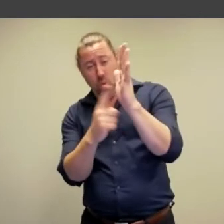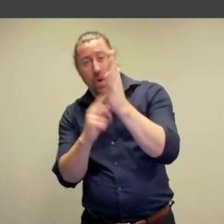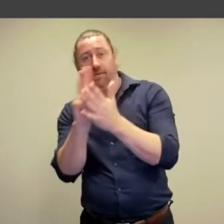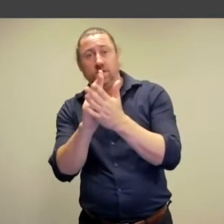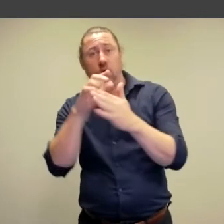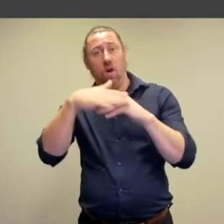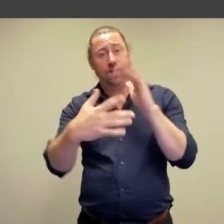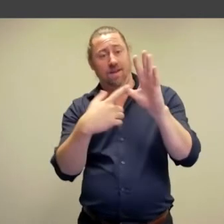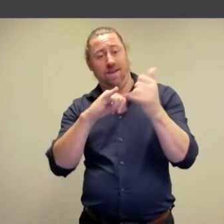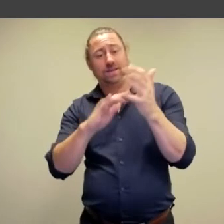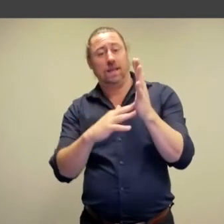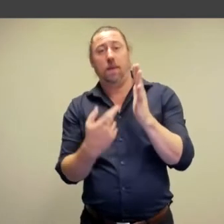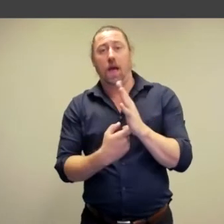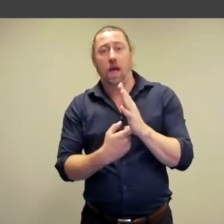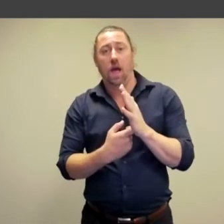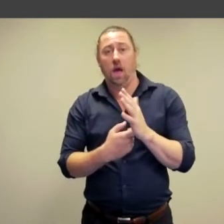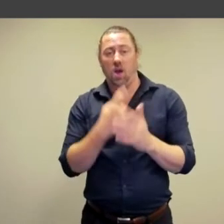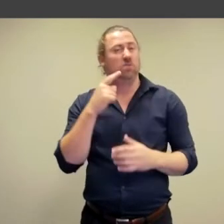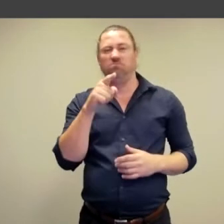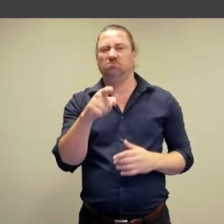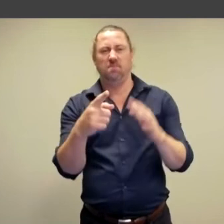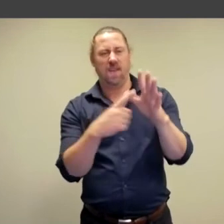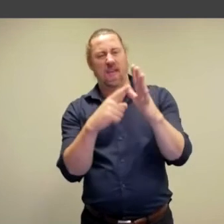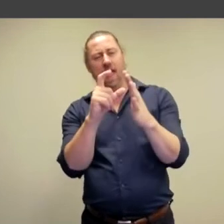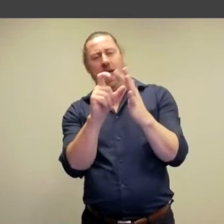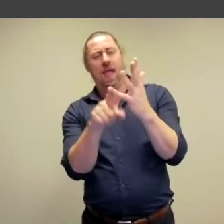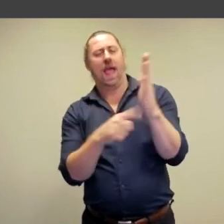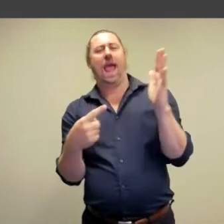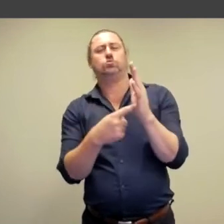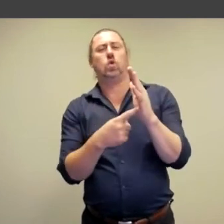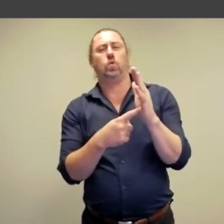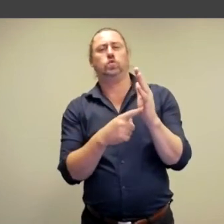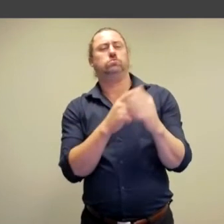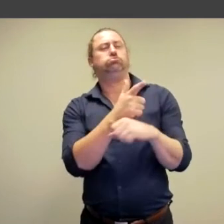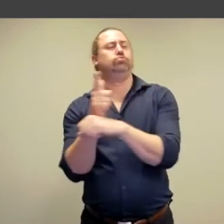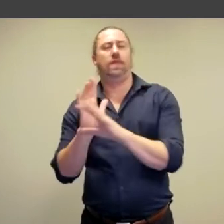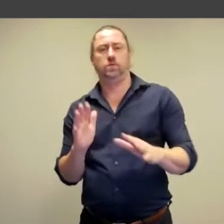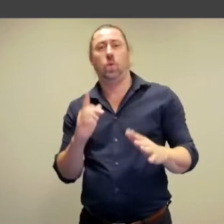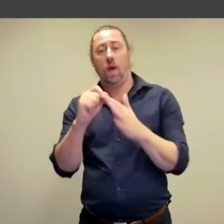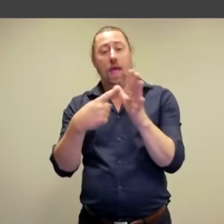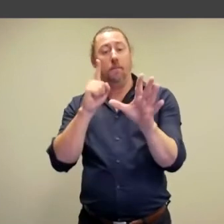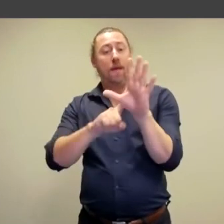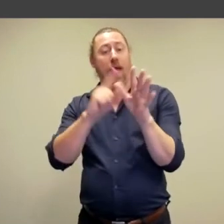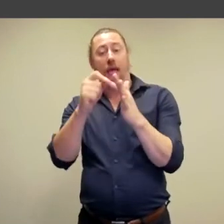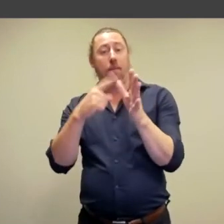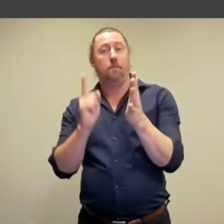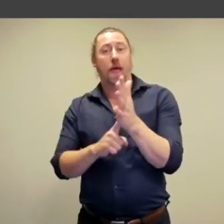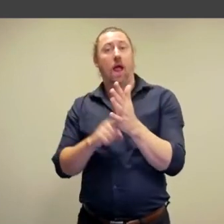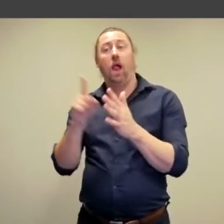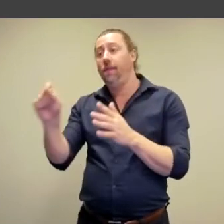calling them adult content,